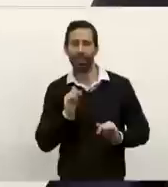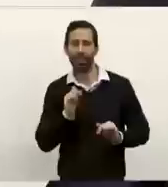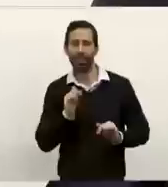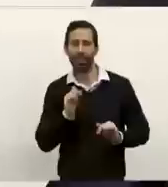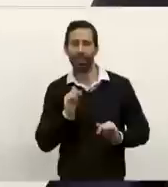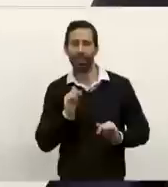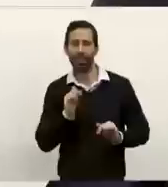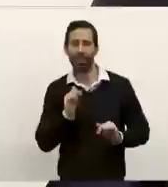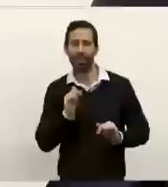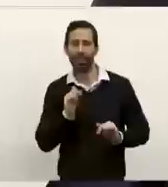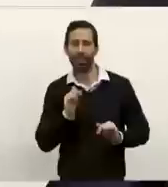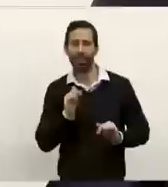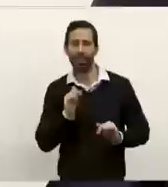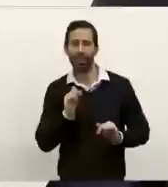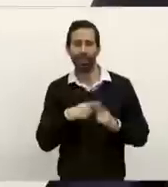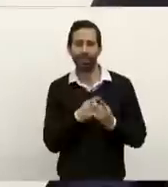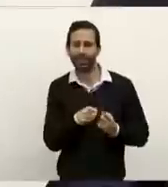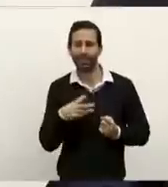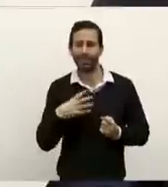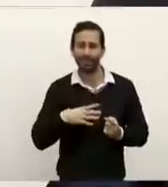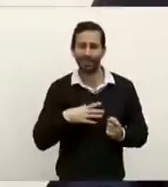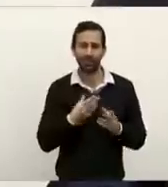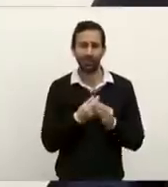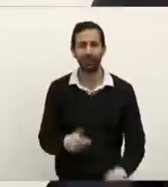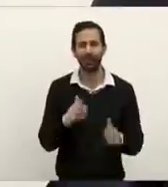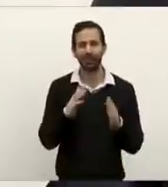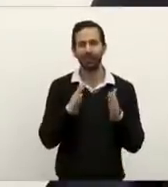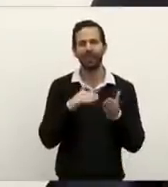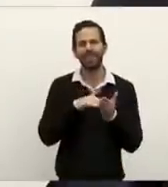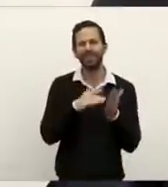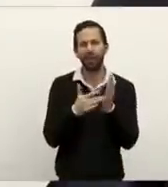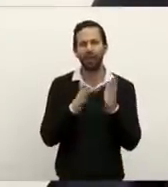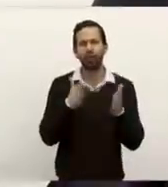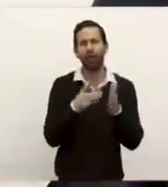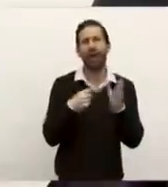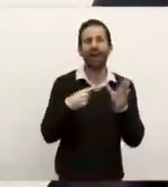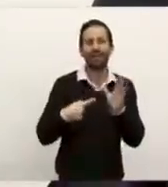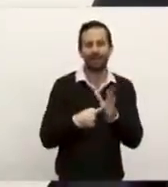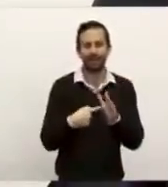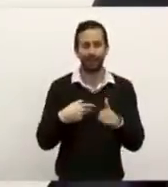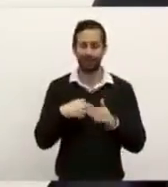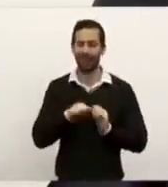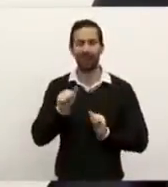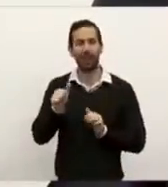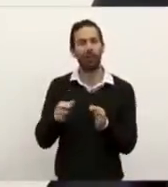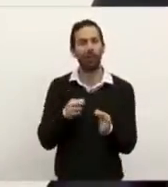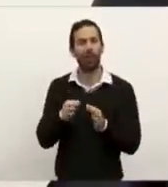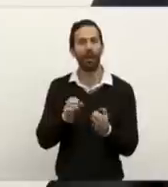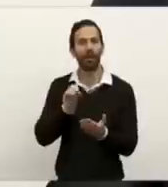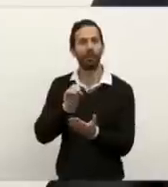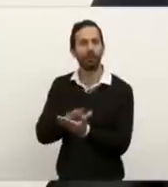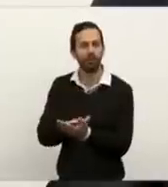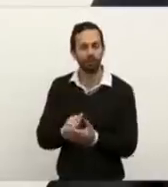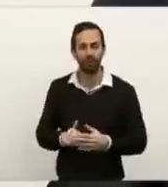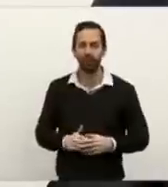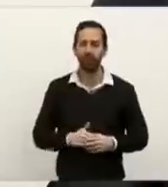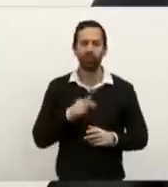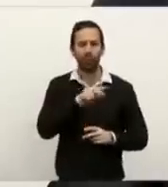the AT, which is how we shorten assistive technology, AT in their plan. That looks at a range of things.